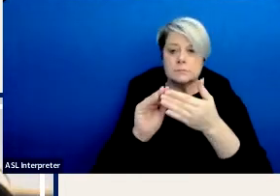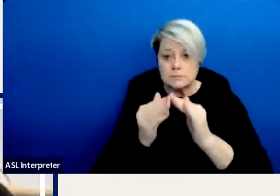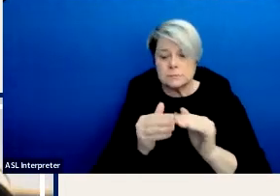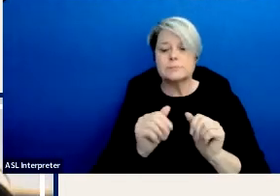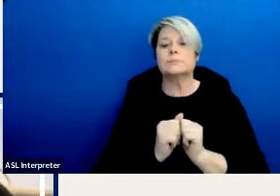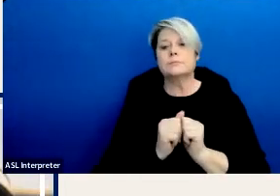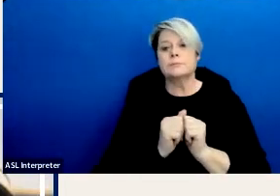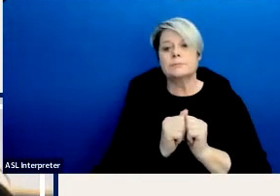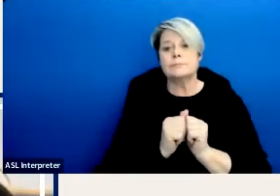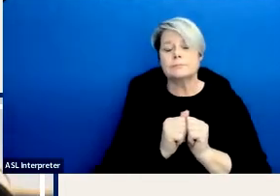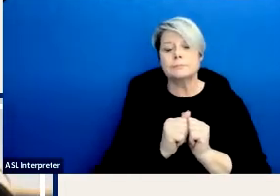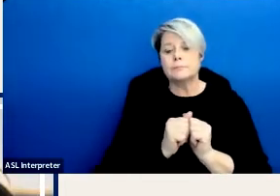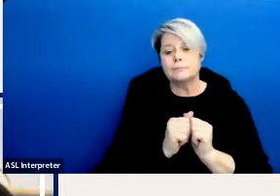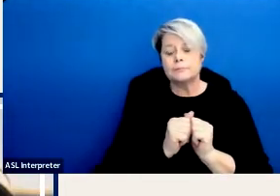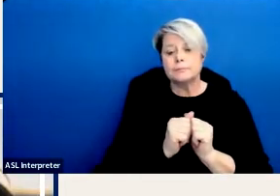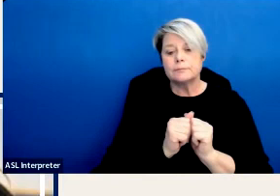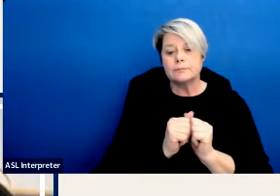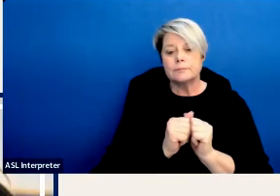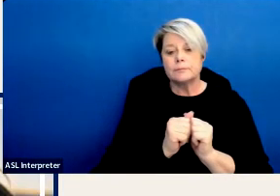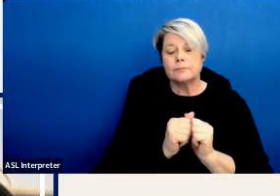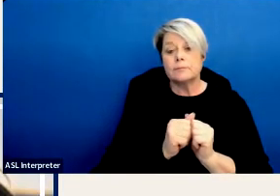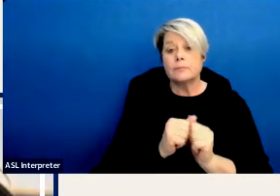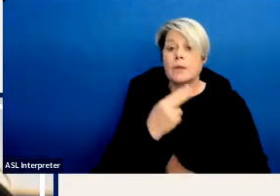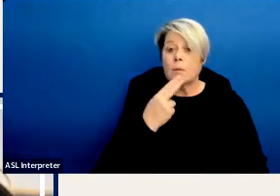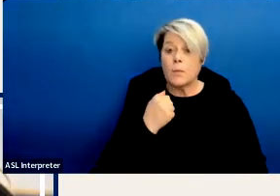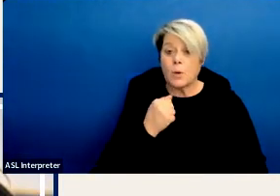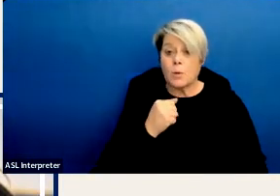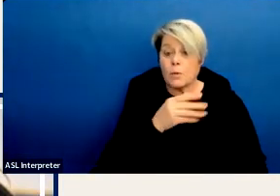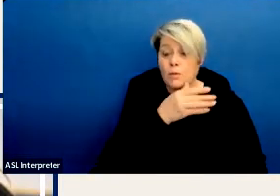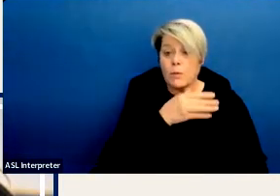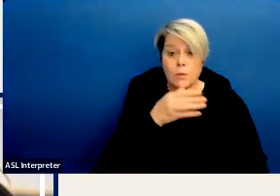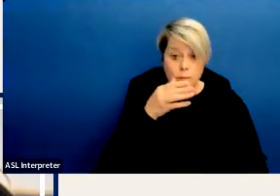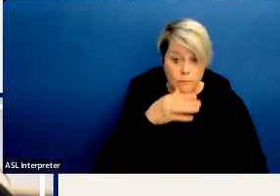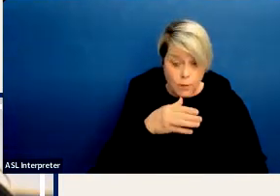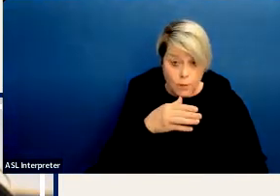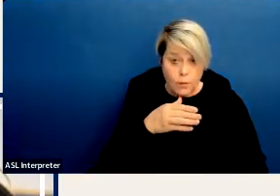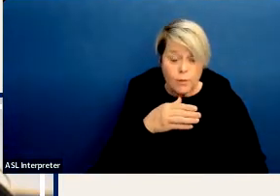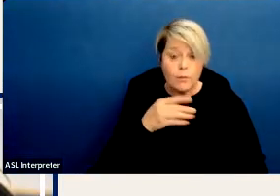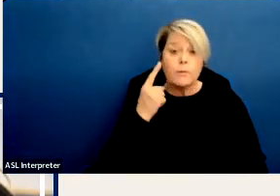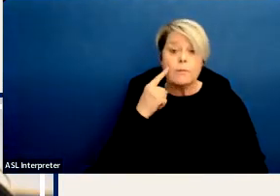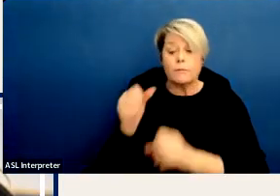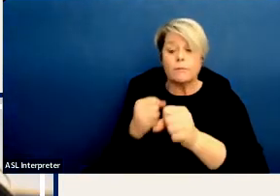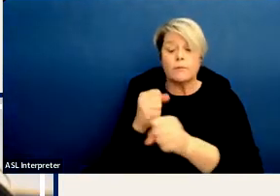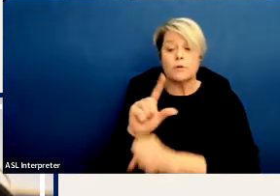community development, rural citizens services and